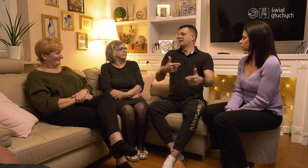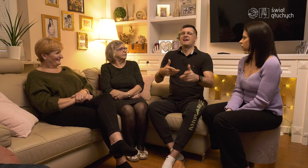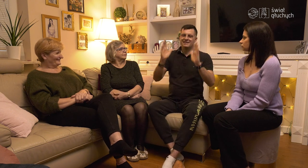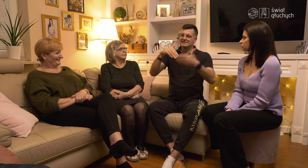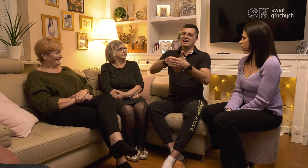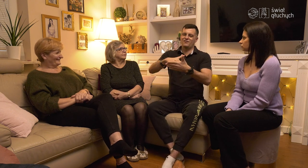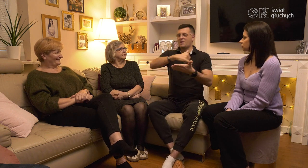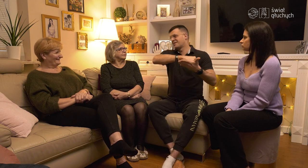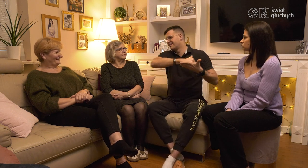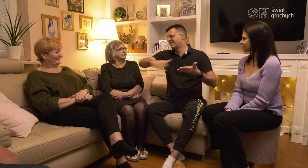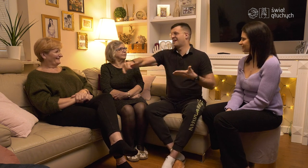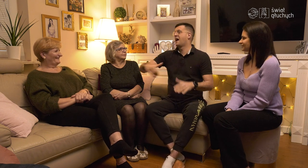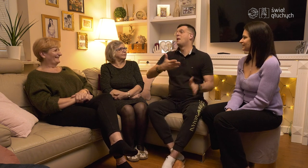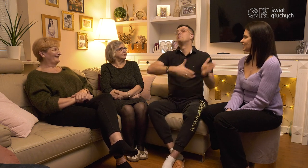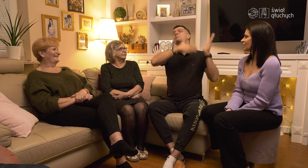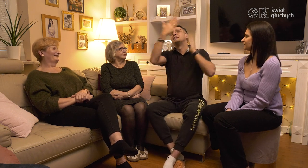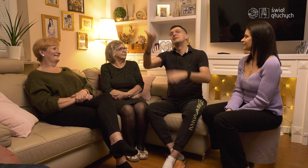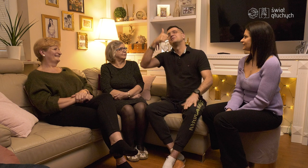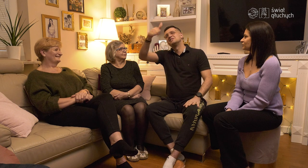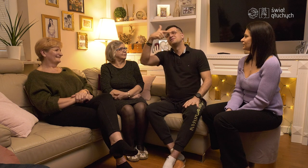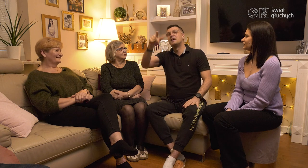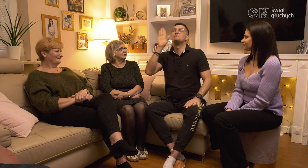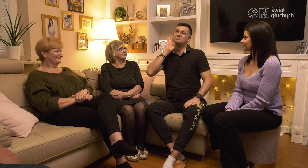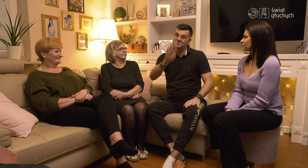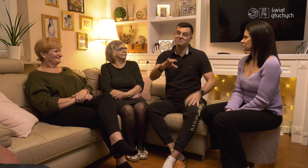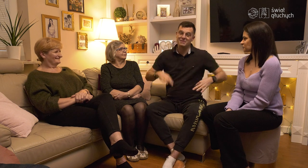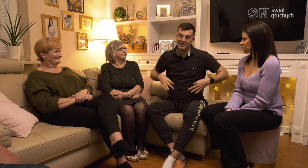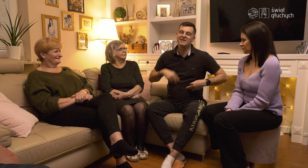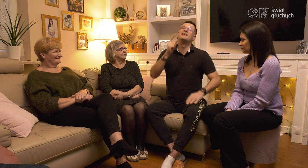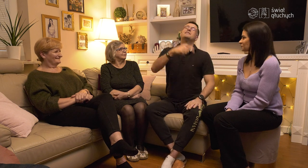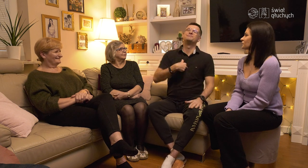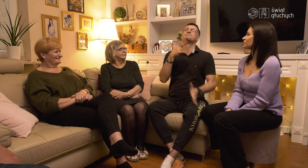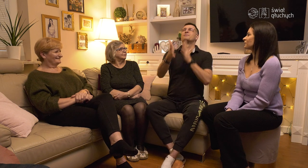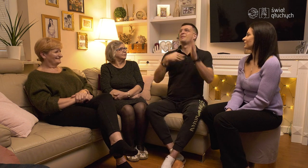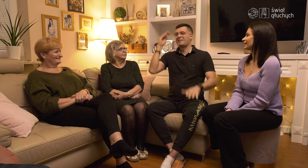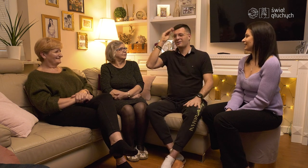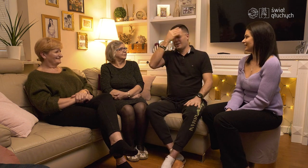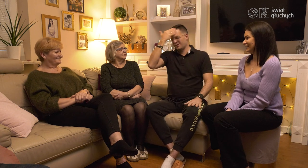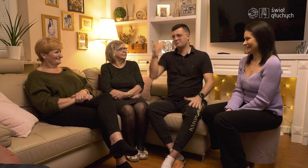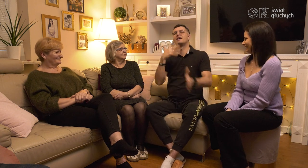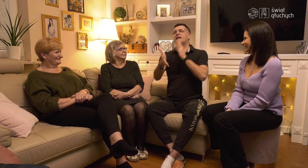In the end, the reprimand was crossed out. Later, in a week or two, I was again unprepared, and again answered in sign language.